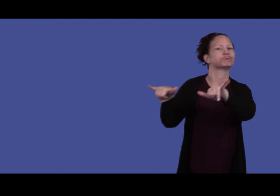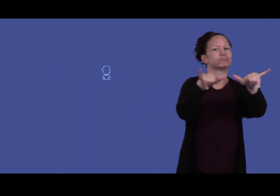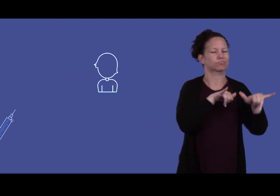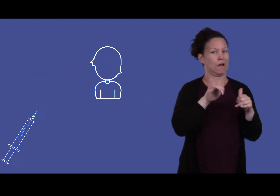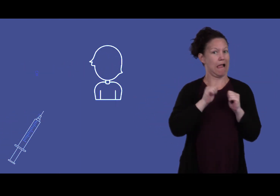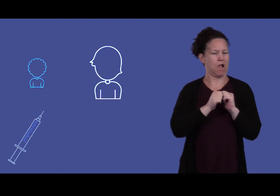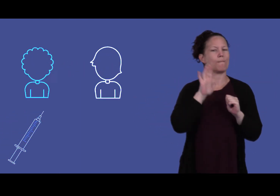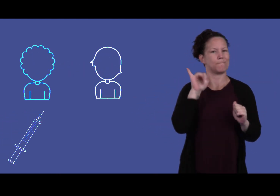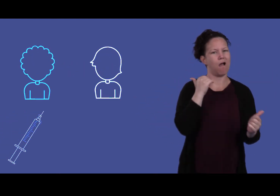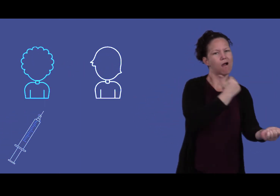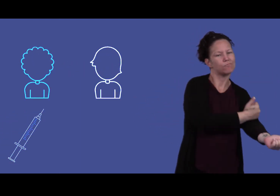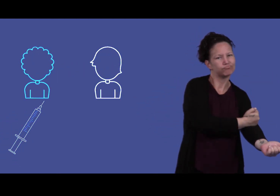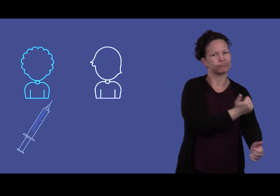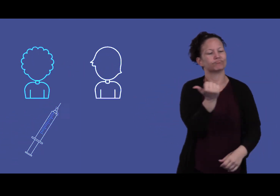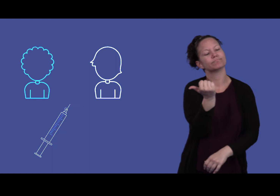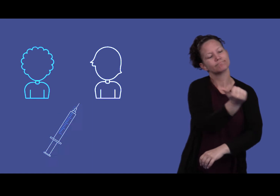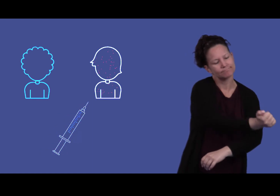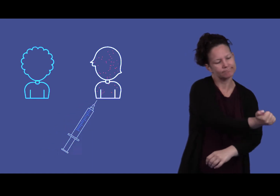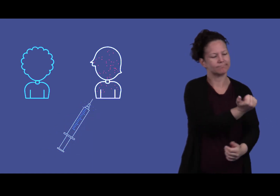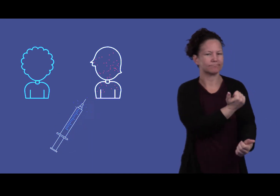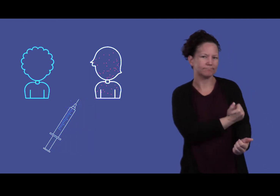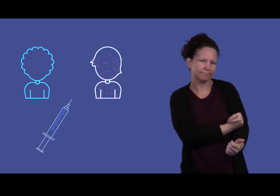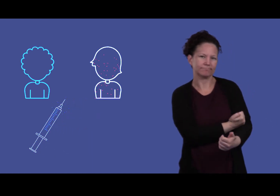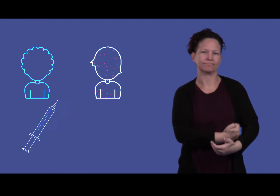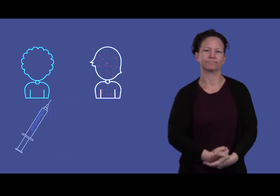Sharing needles is the most common way that hep C is passed along.